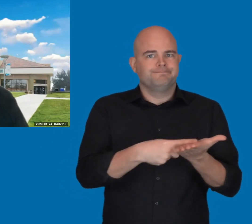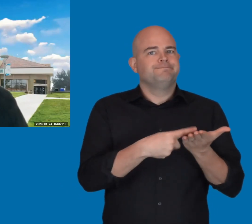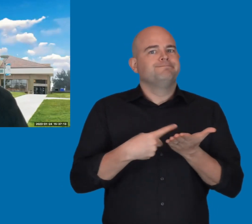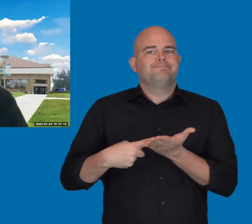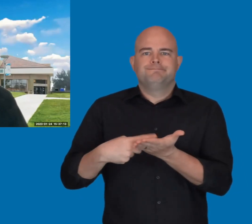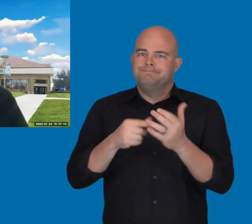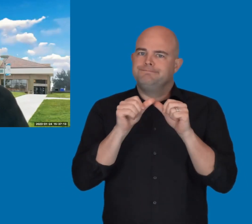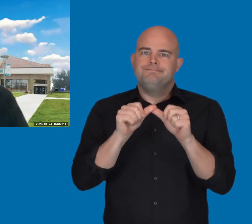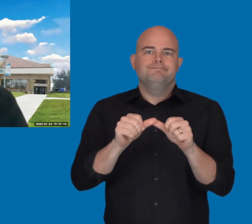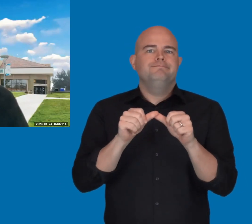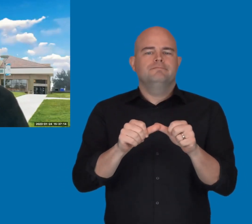Thank you.